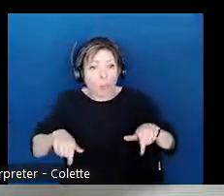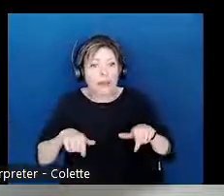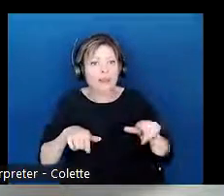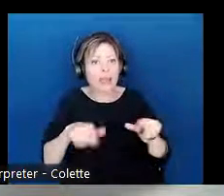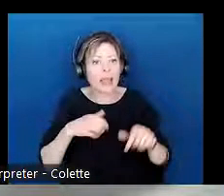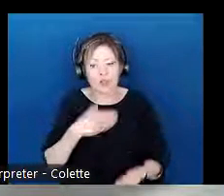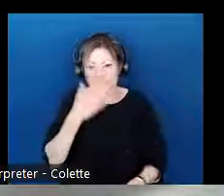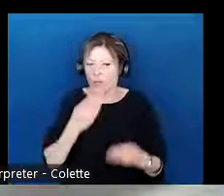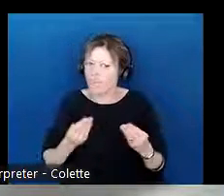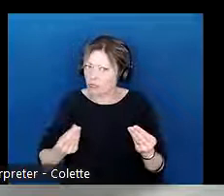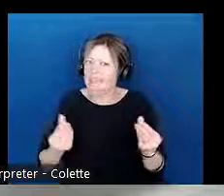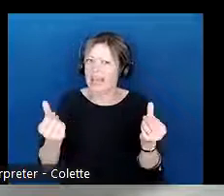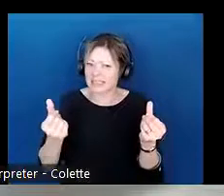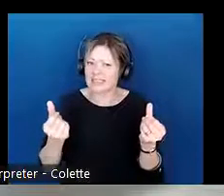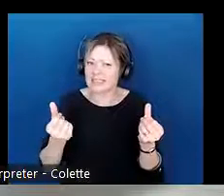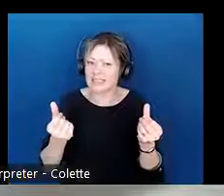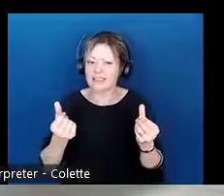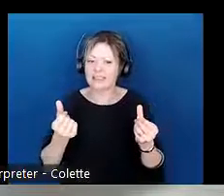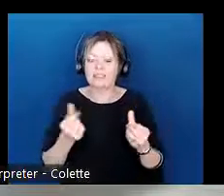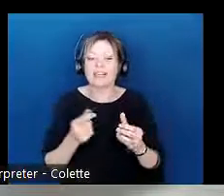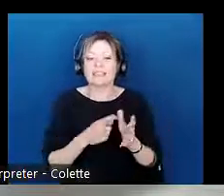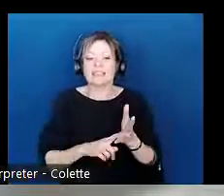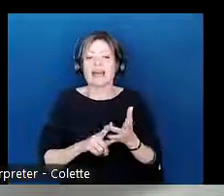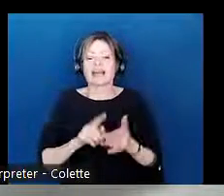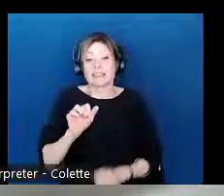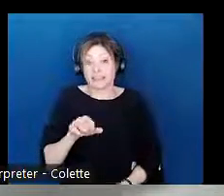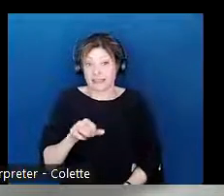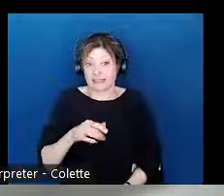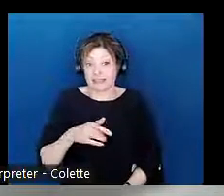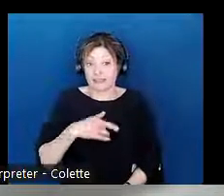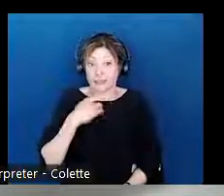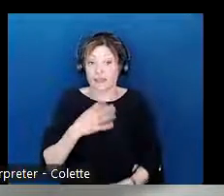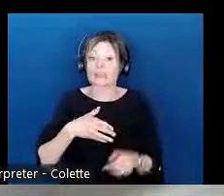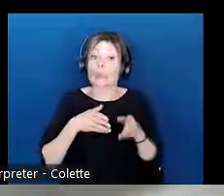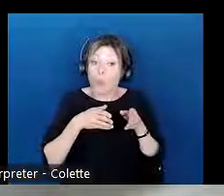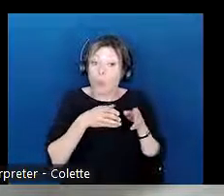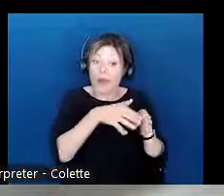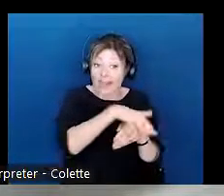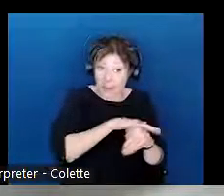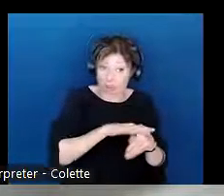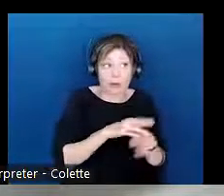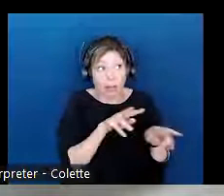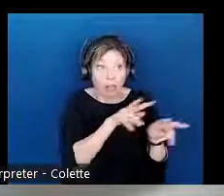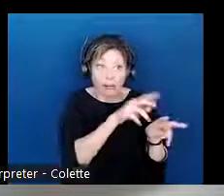Yeah I'd say that you can do a section of it so that initial section through the trees and